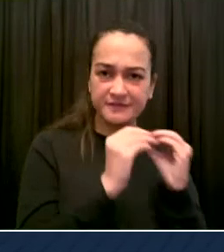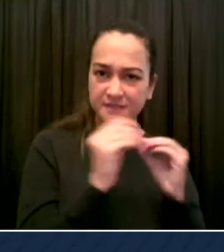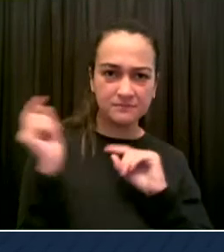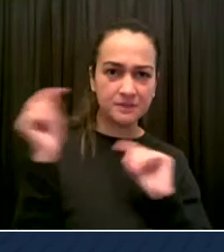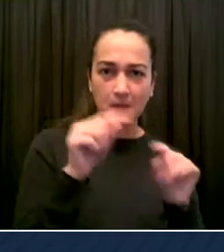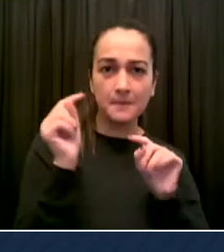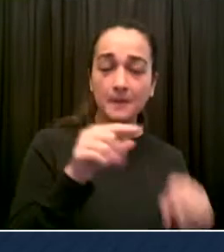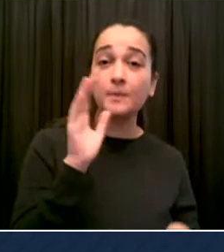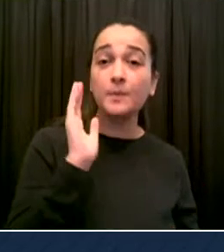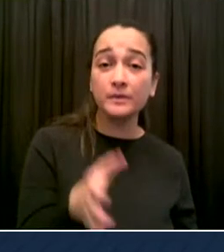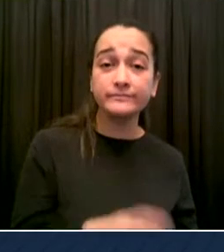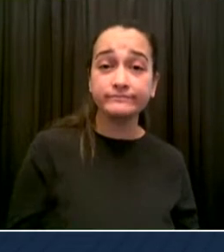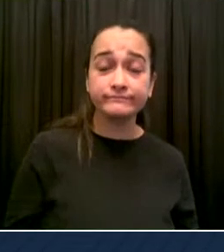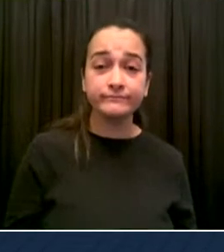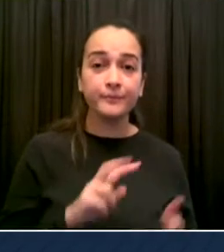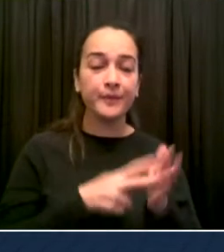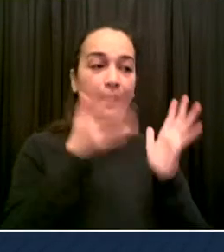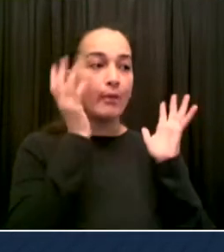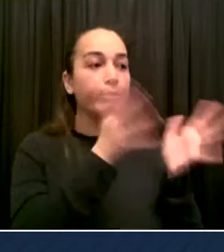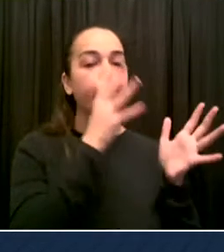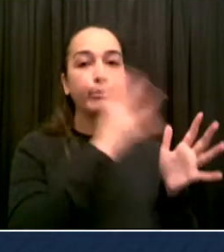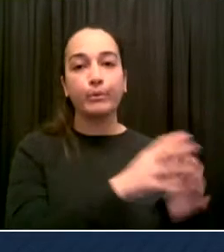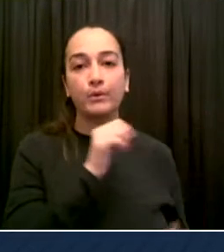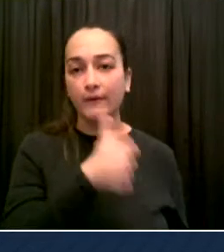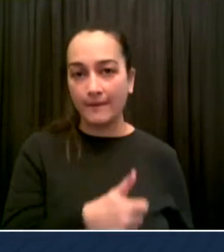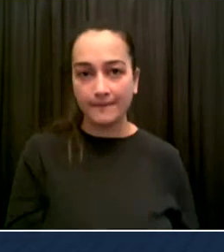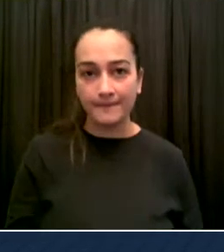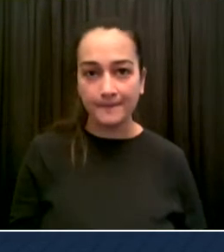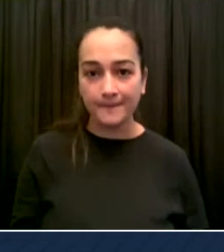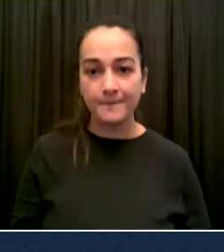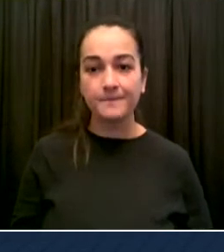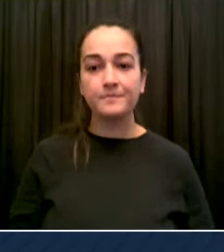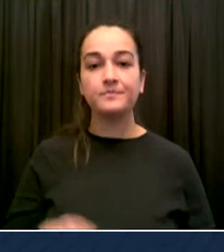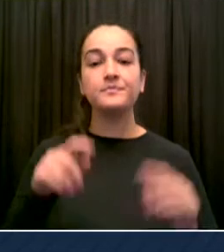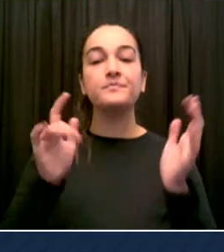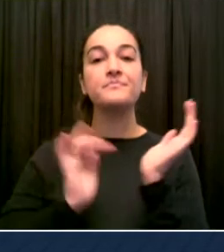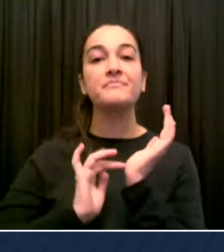CONTRACTING. THE ADDITIONAL